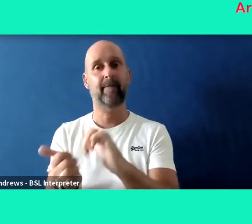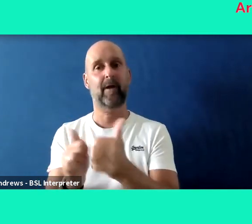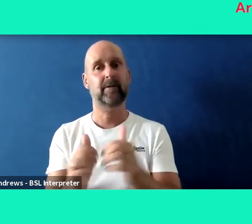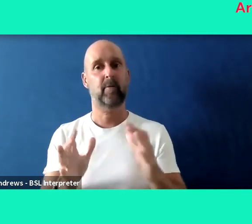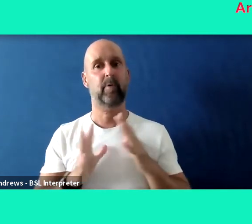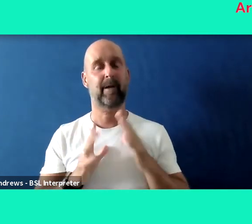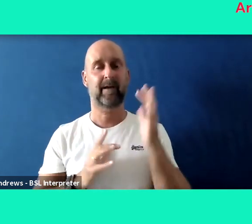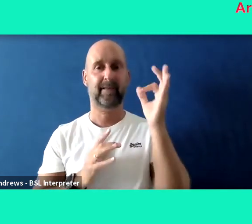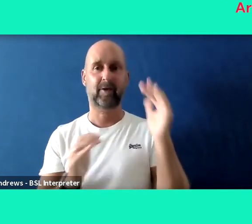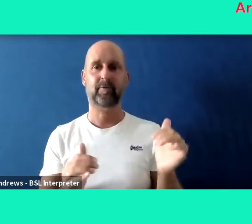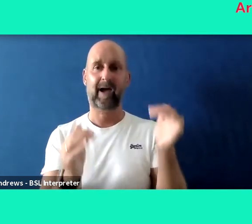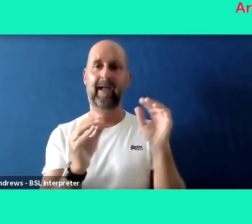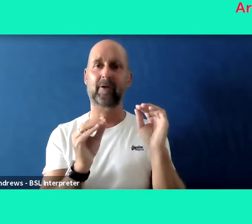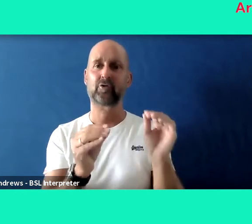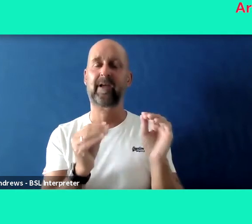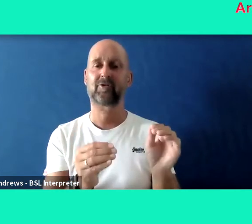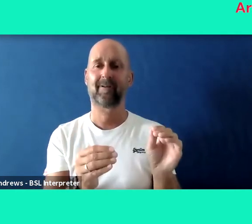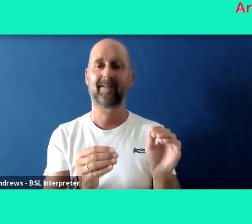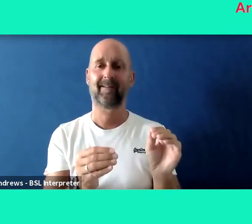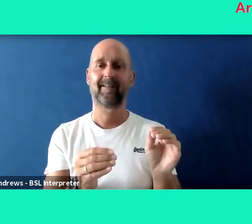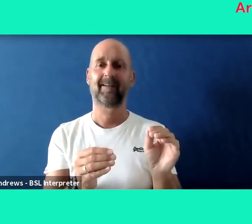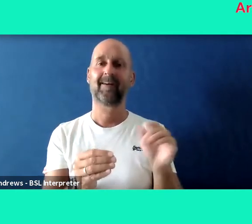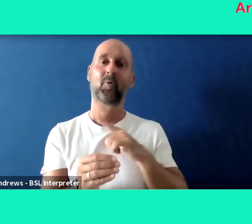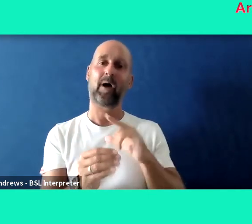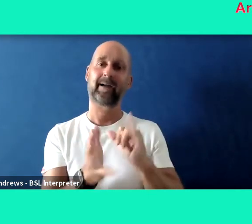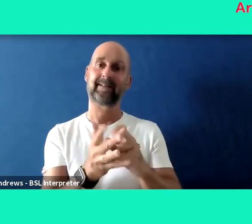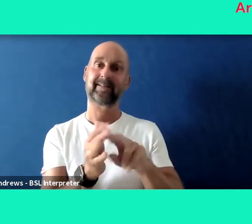Higher Education in Art and Design with Sandra, for their conference,